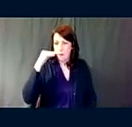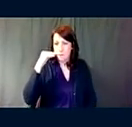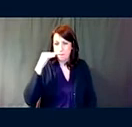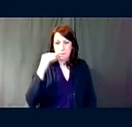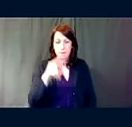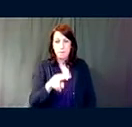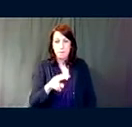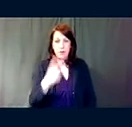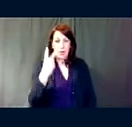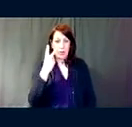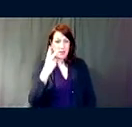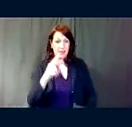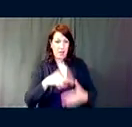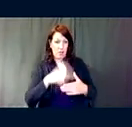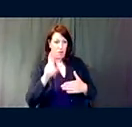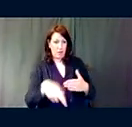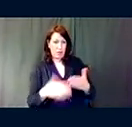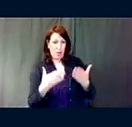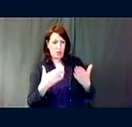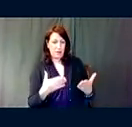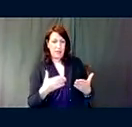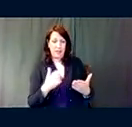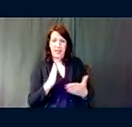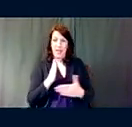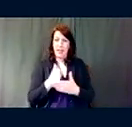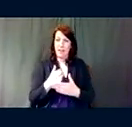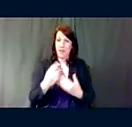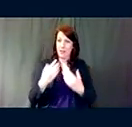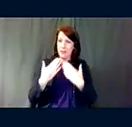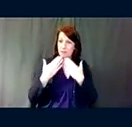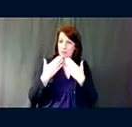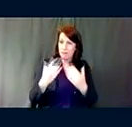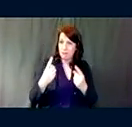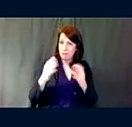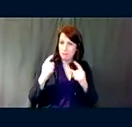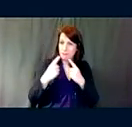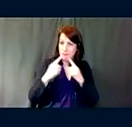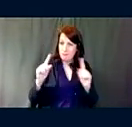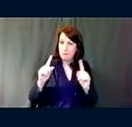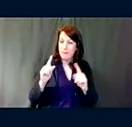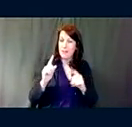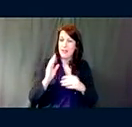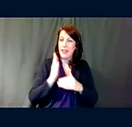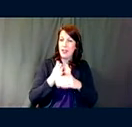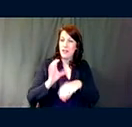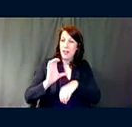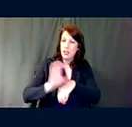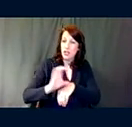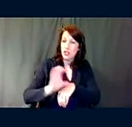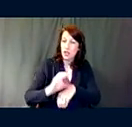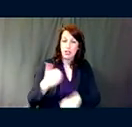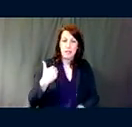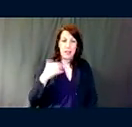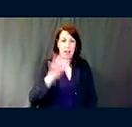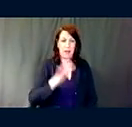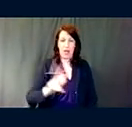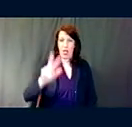SO, AS YOU CAN SEE THE RESULTS SUGGEST THAT THIS INTERVENTION DID VERY WELL, THIS INTERVENTION